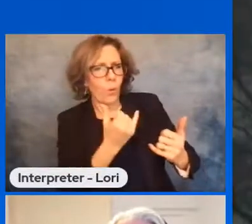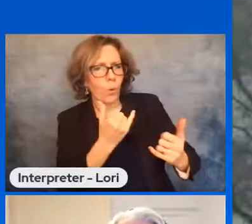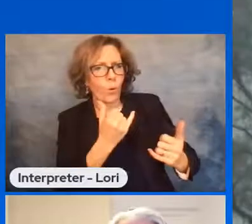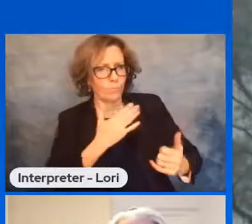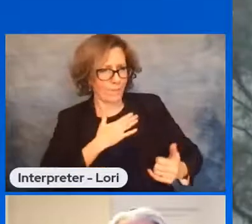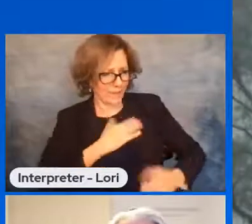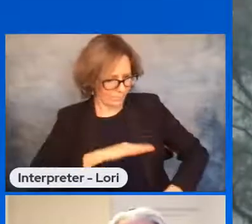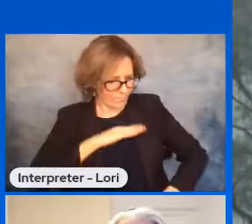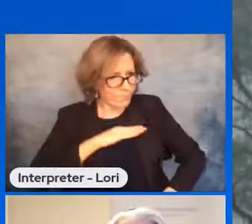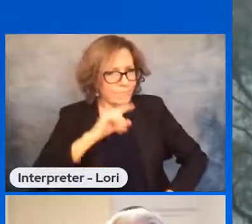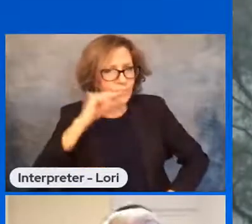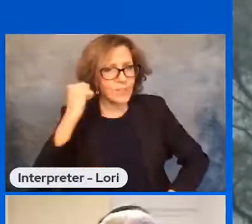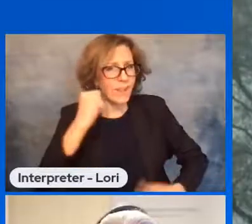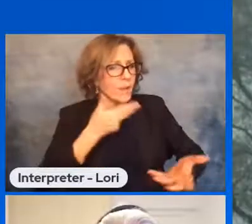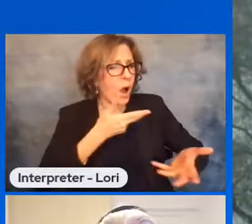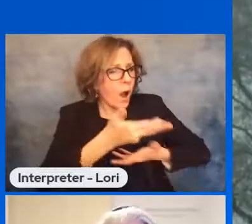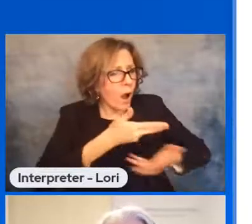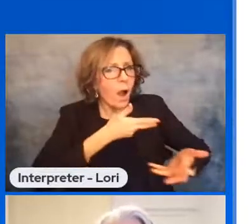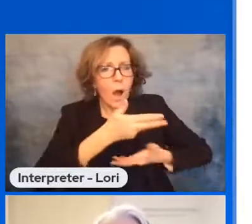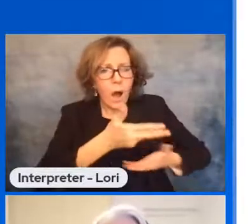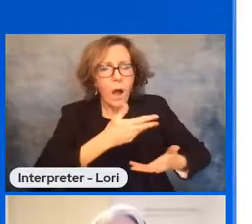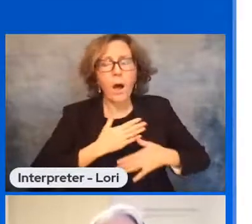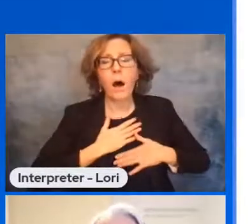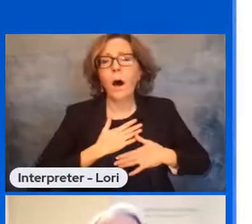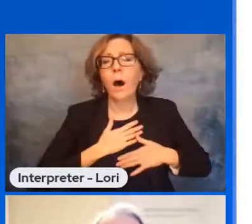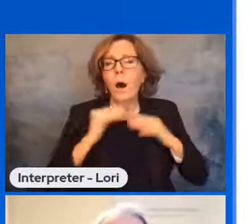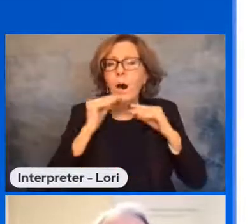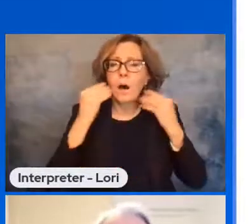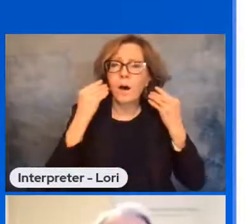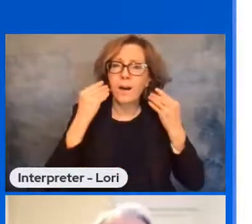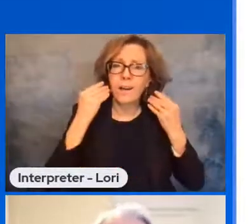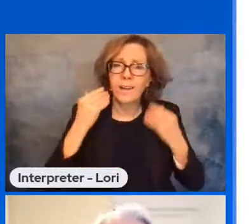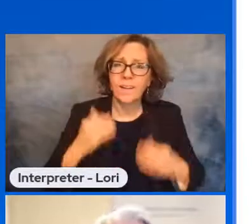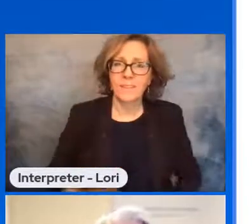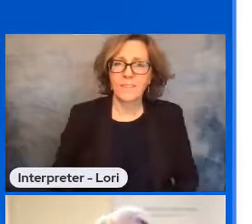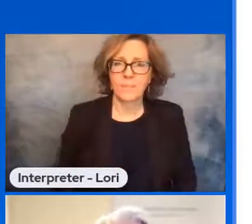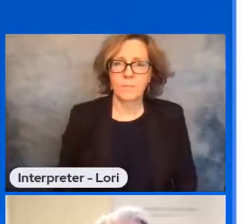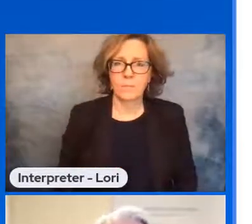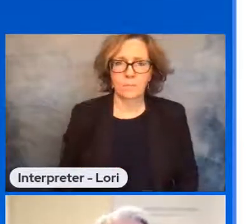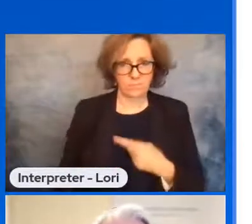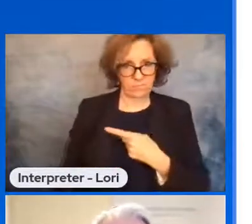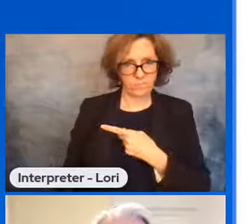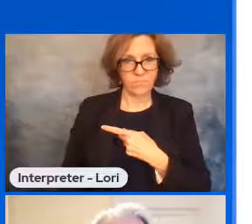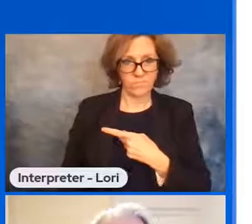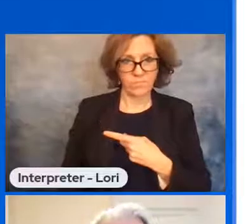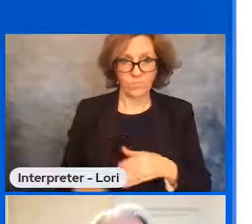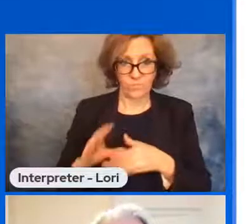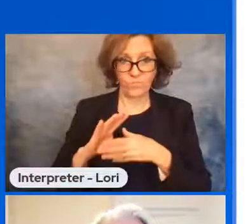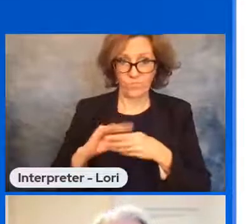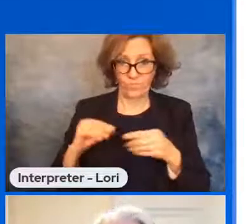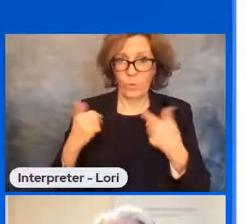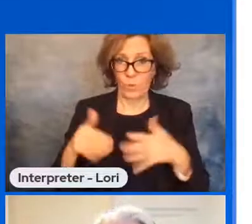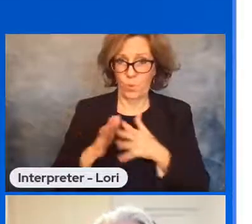[END PLAYBACK] That's powerful. But this is the kind of impact that you